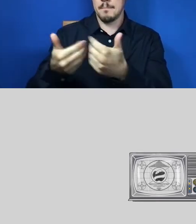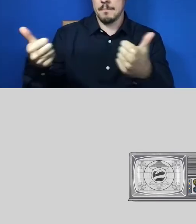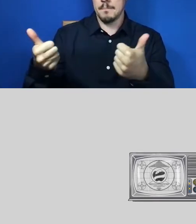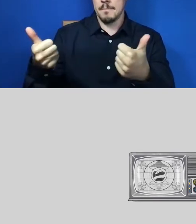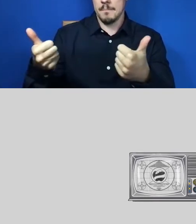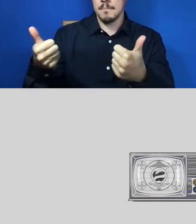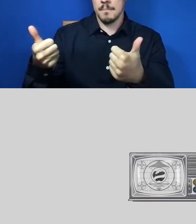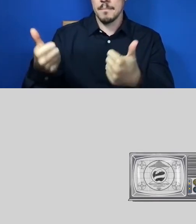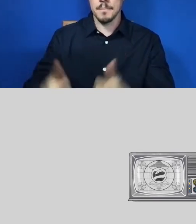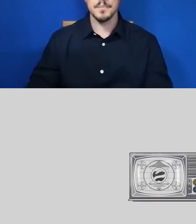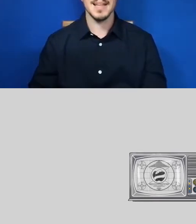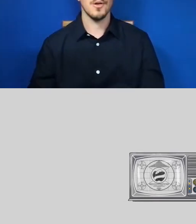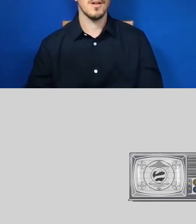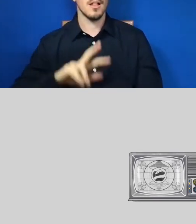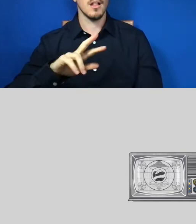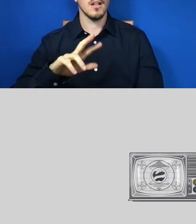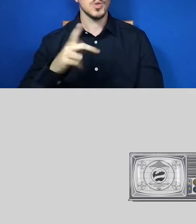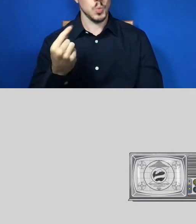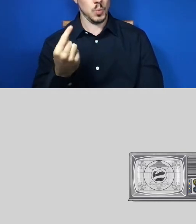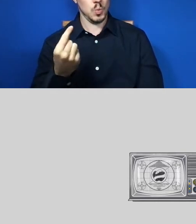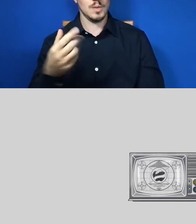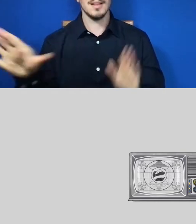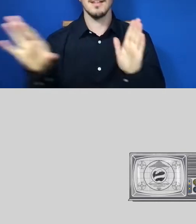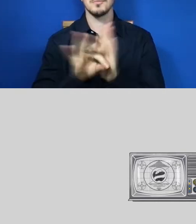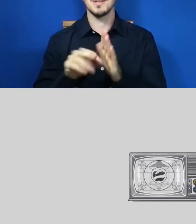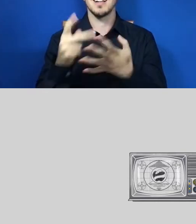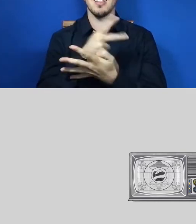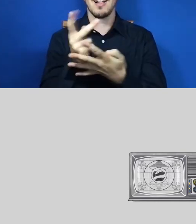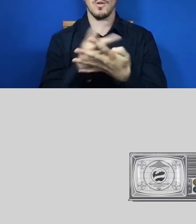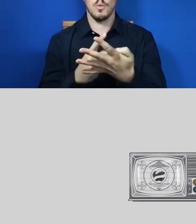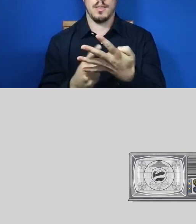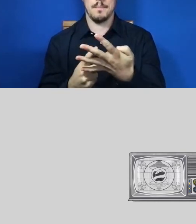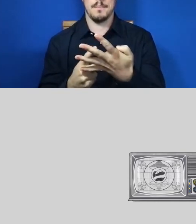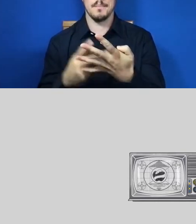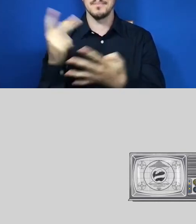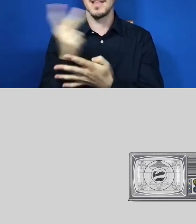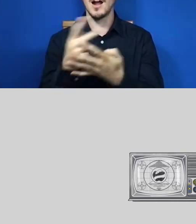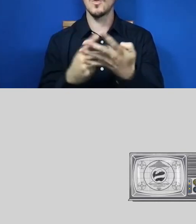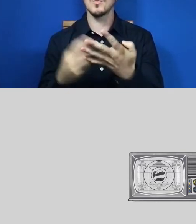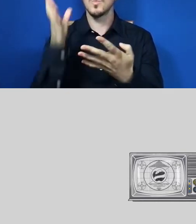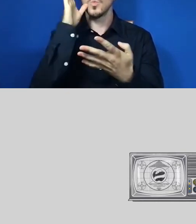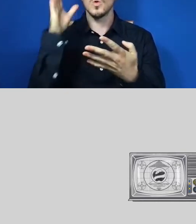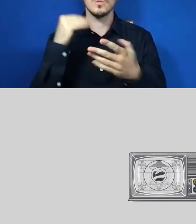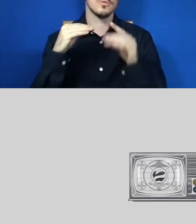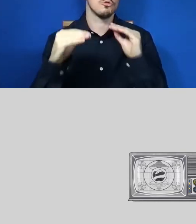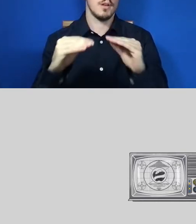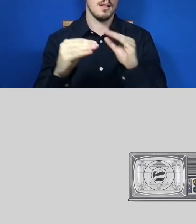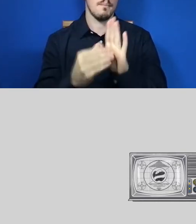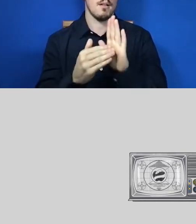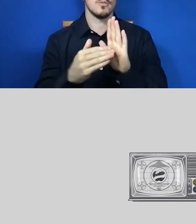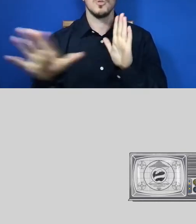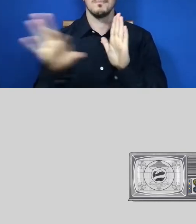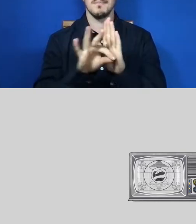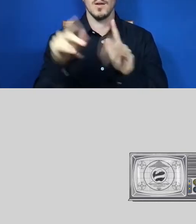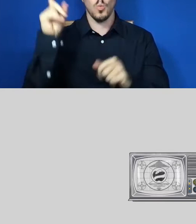Now the third step is you choose an algorithm. This algorithm is going to be used to train your model so choose wisely.